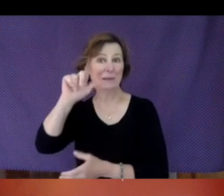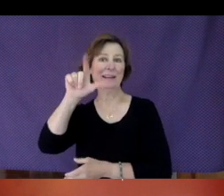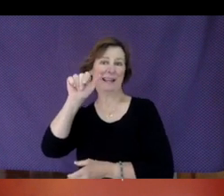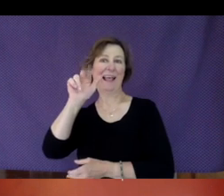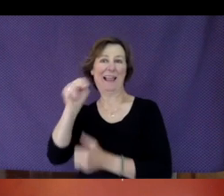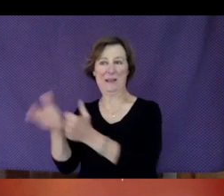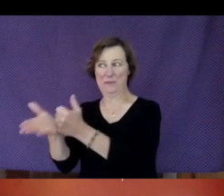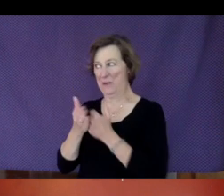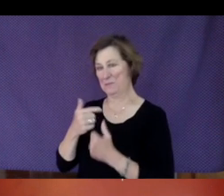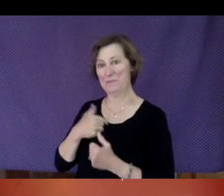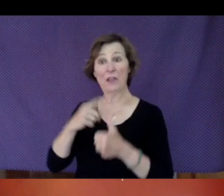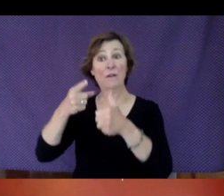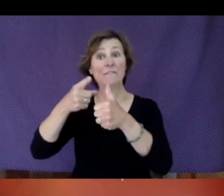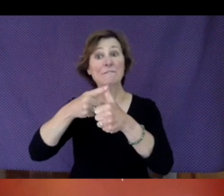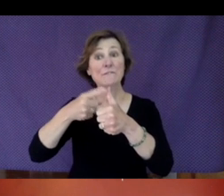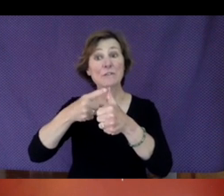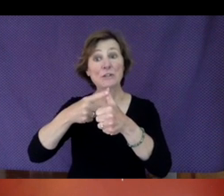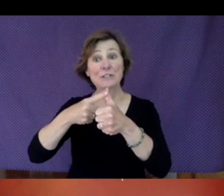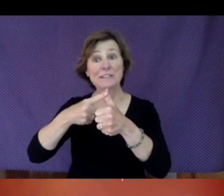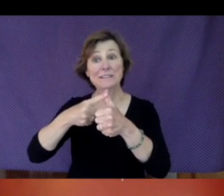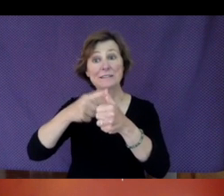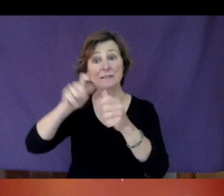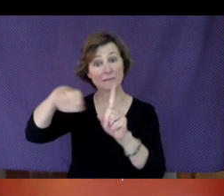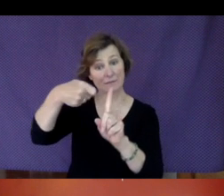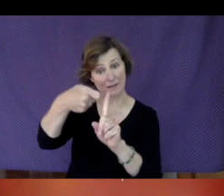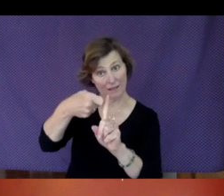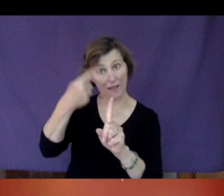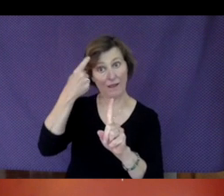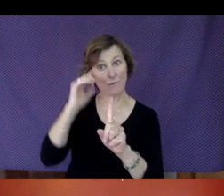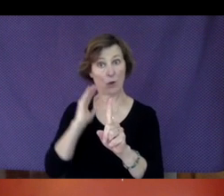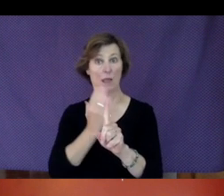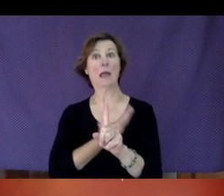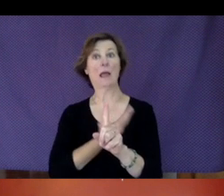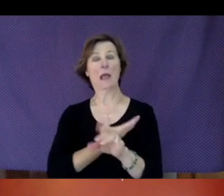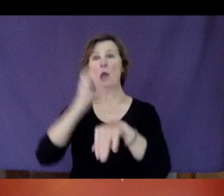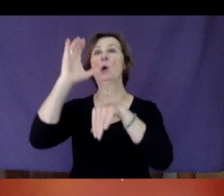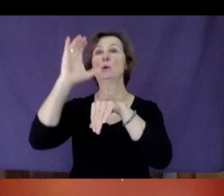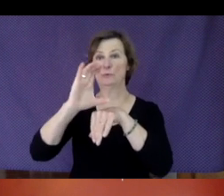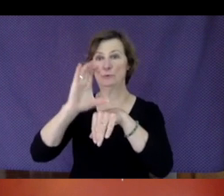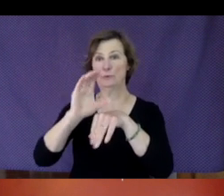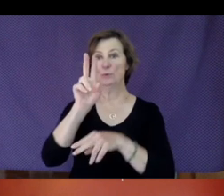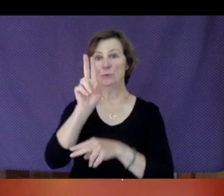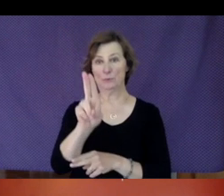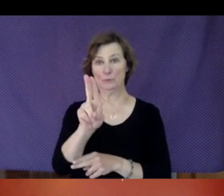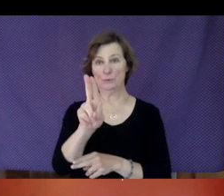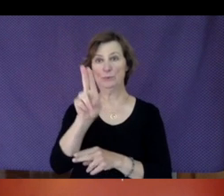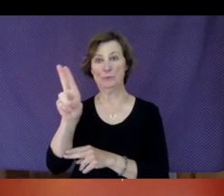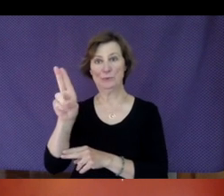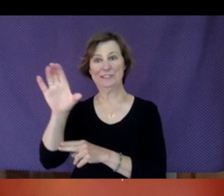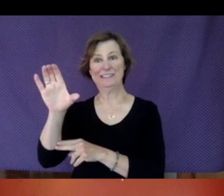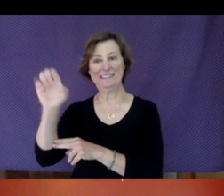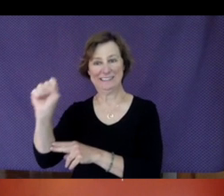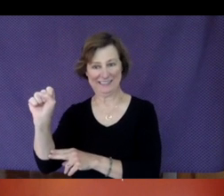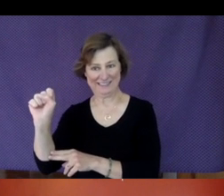The first we light for our congregation the Unitarian Universalist Congregation of Salem, Oregon